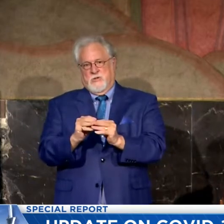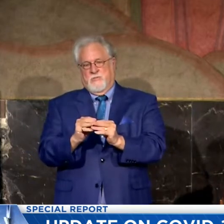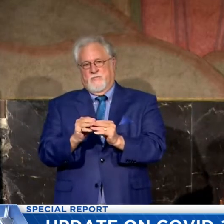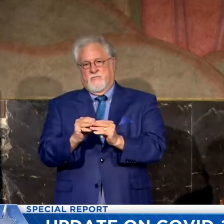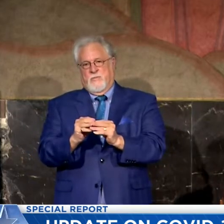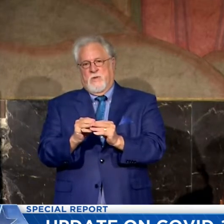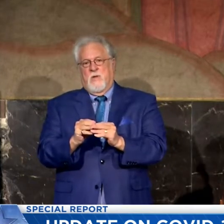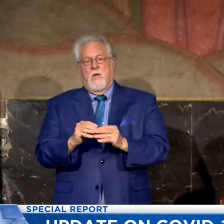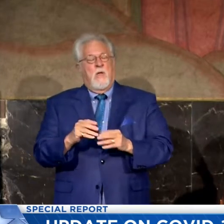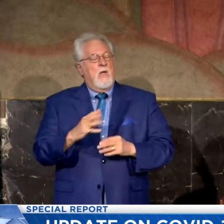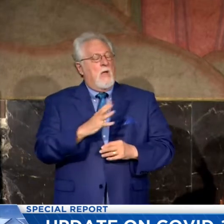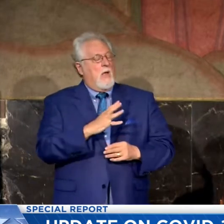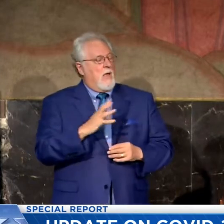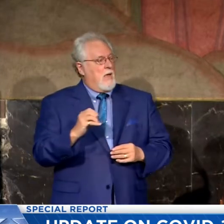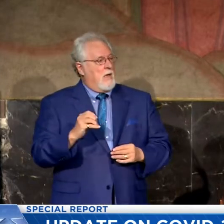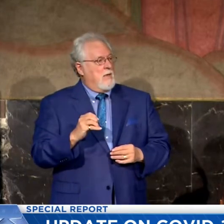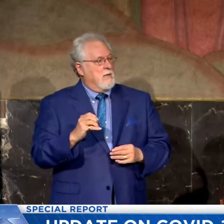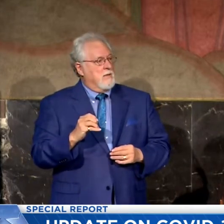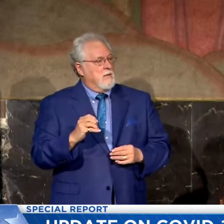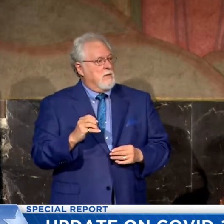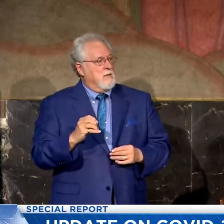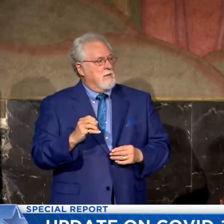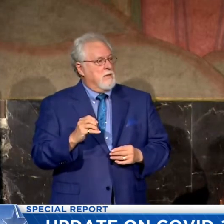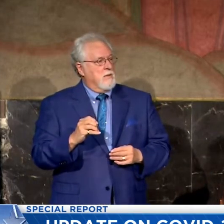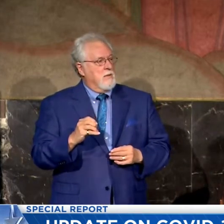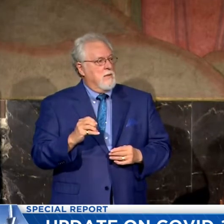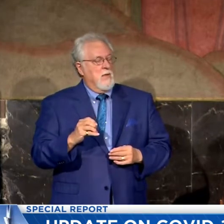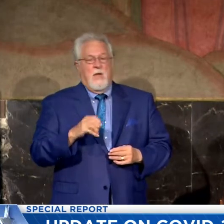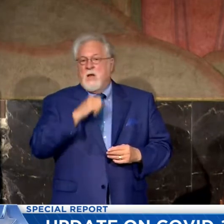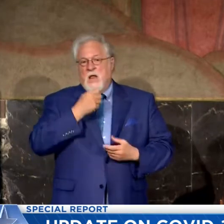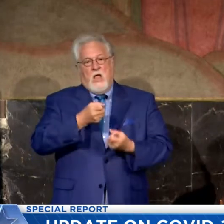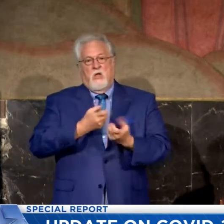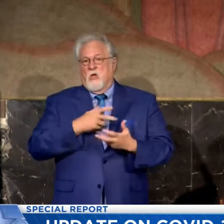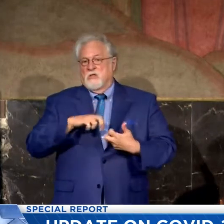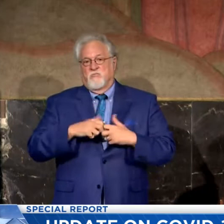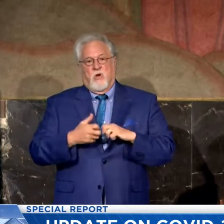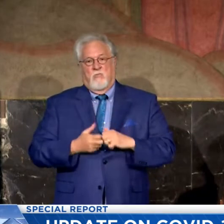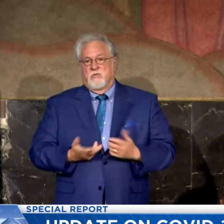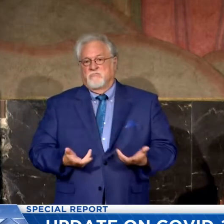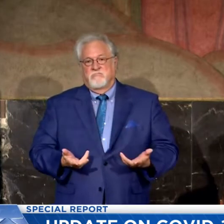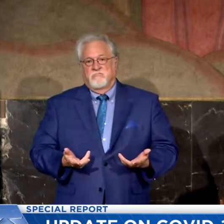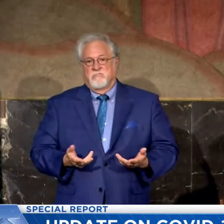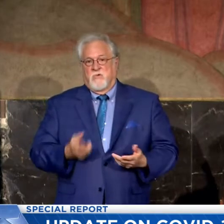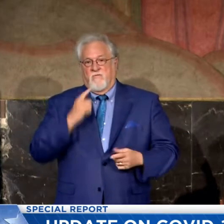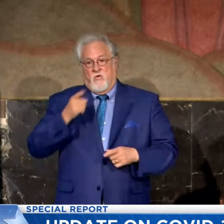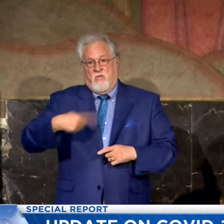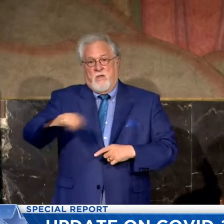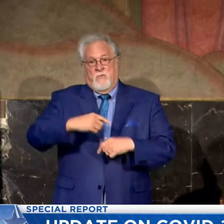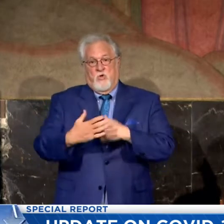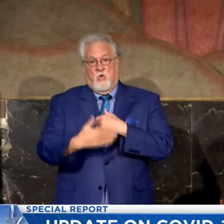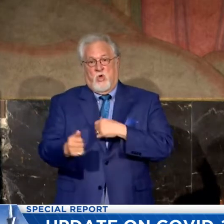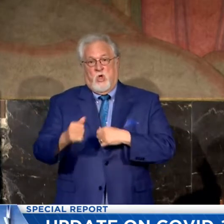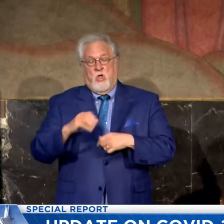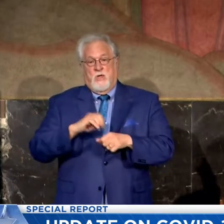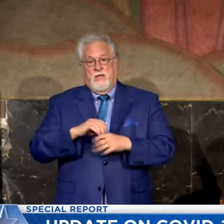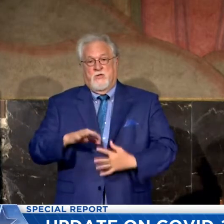BILLS. I BELIEVE THAT THEY ÃIS THERE IS GOINGTO HAVE TO BE A SPECIAL SESSION .